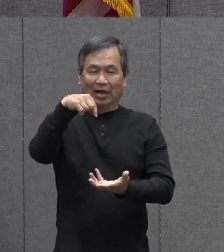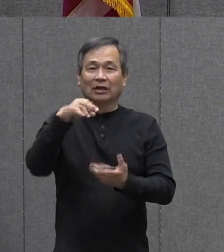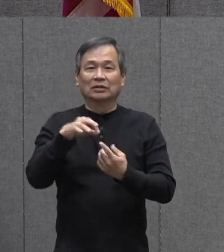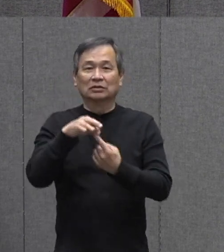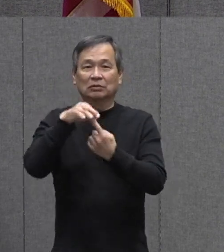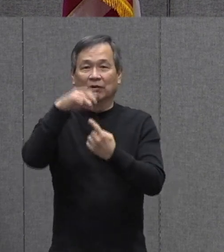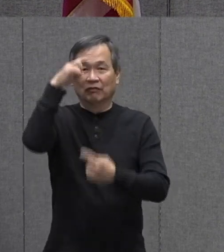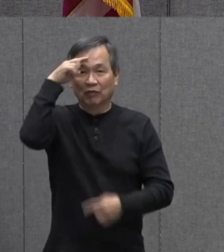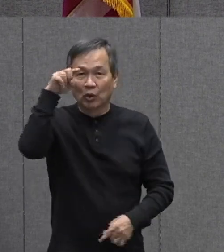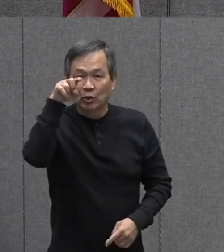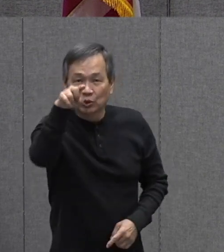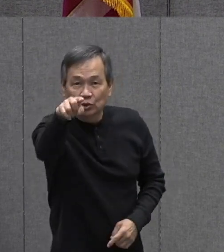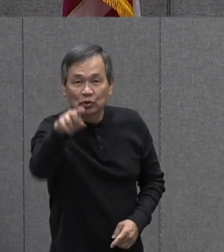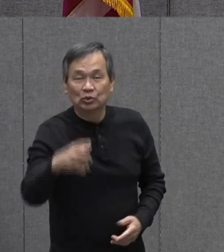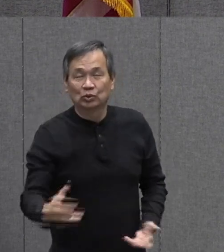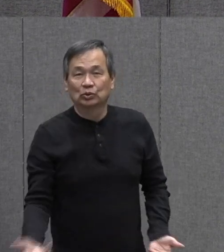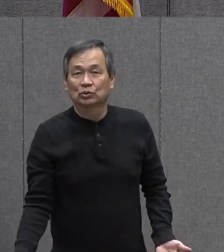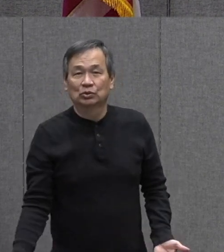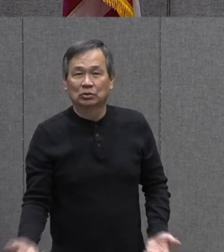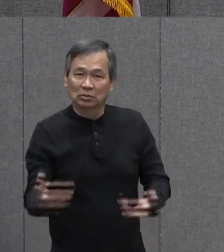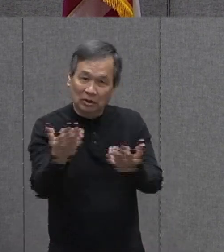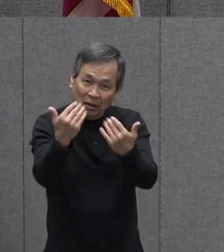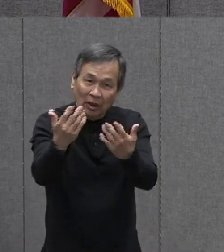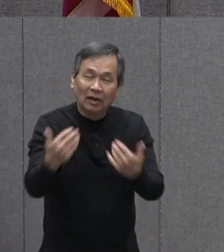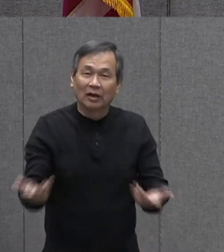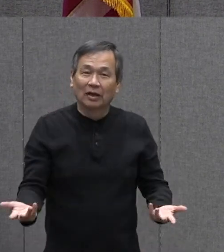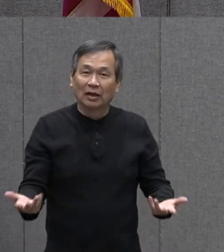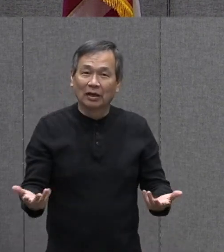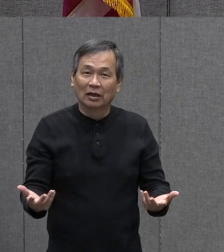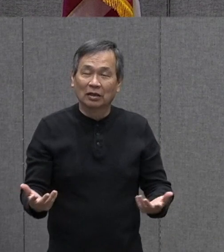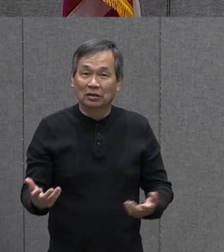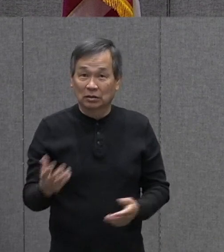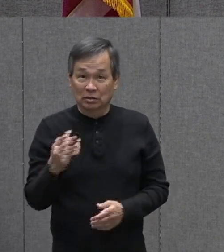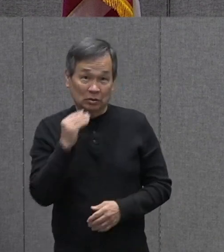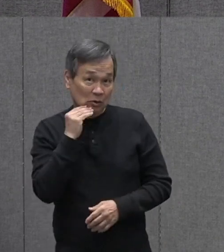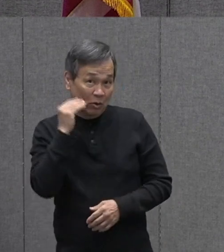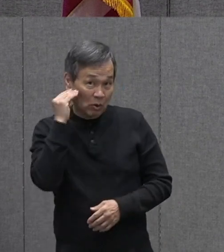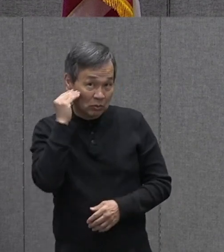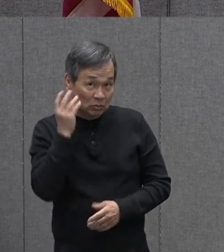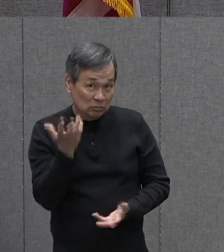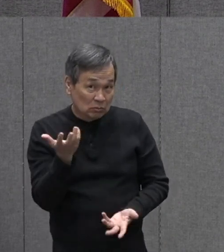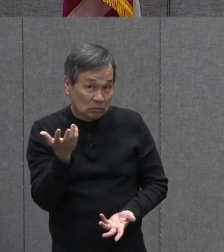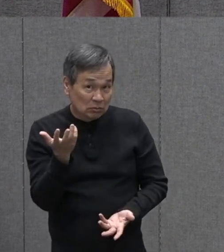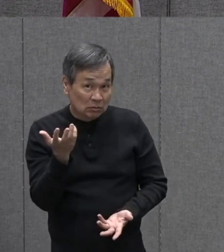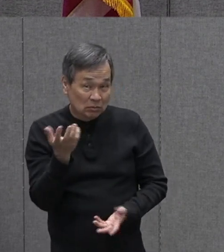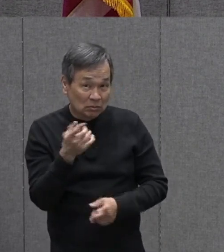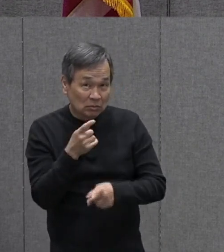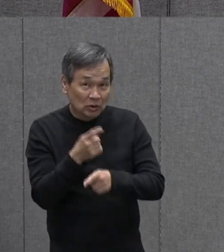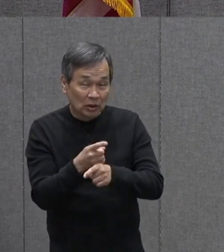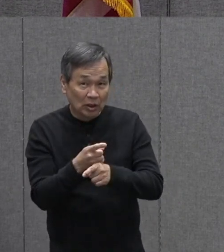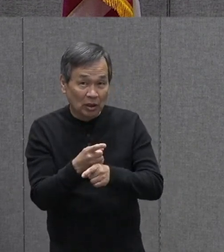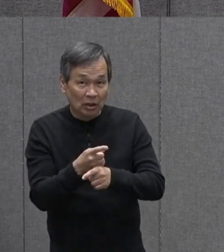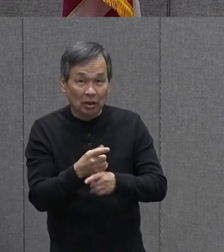What do you love about it? Do you love your home, for example? Do you love the ocean?